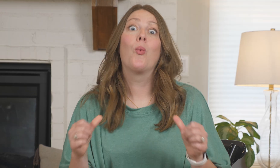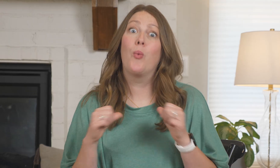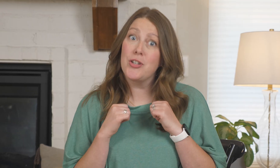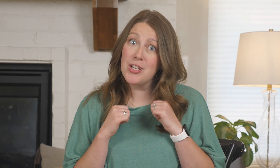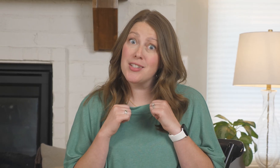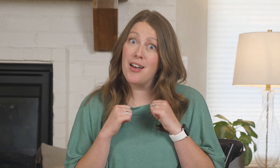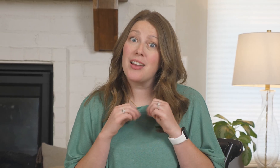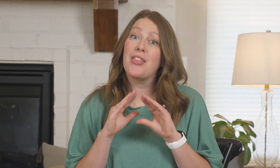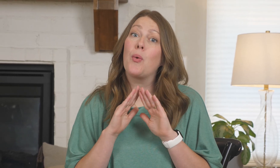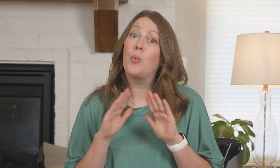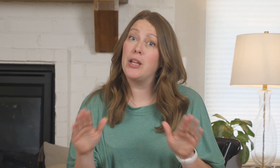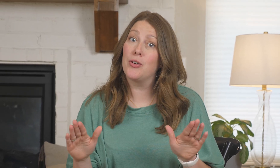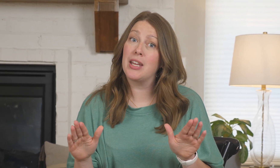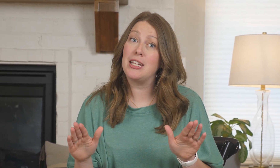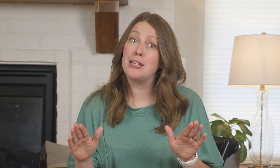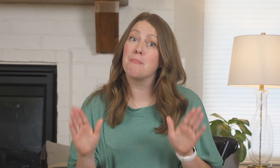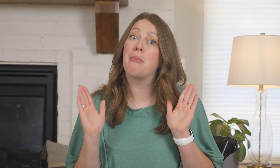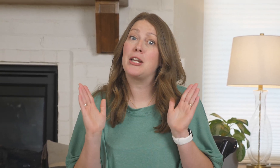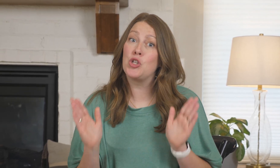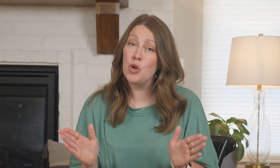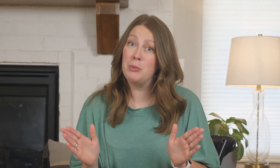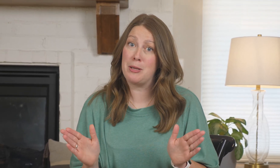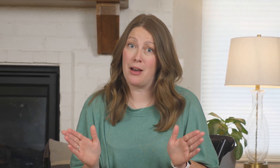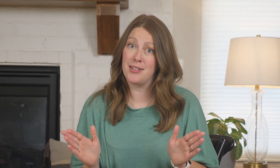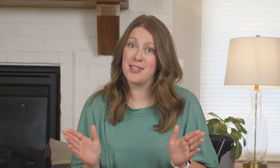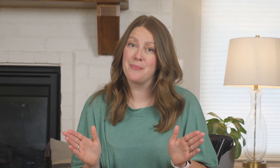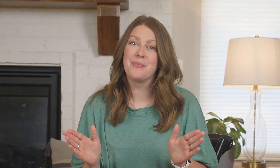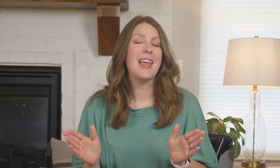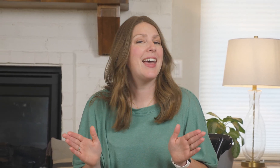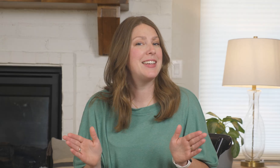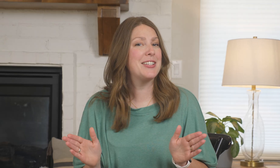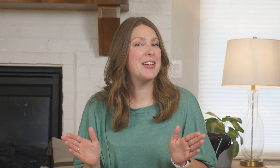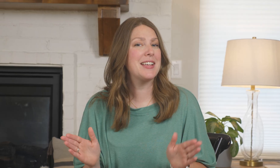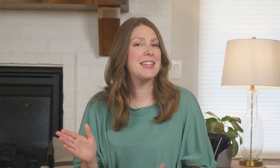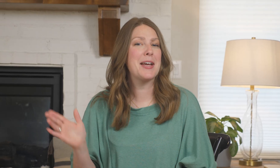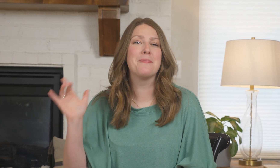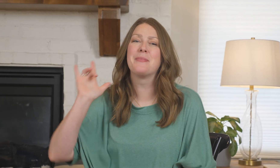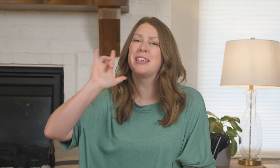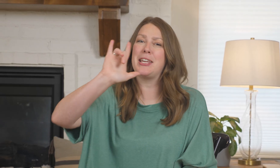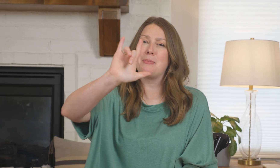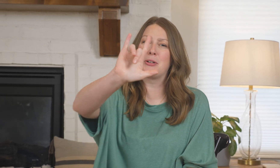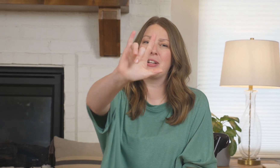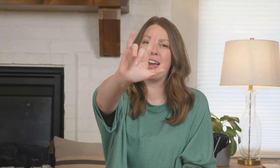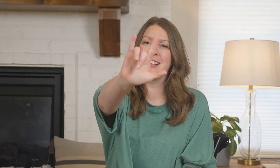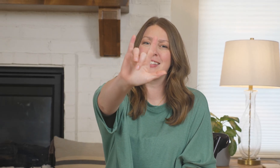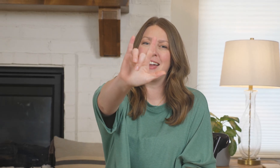Wish us luck that we don't get eaten by too many bugs. And until next time, keep learning how to sign.